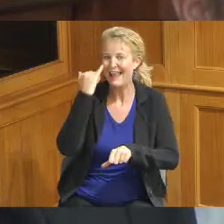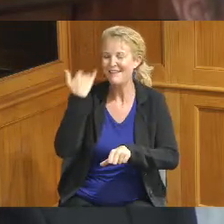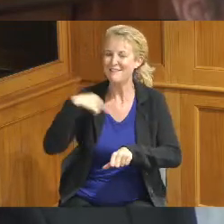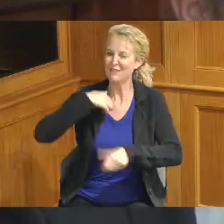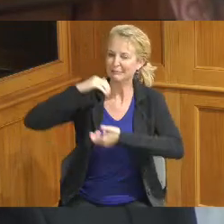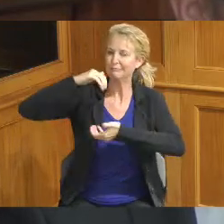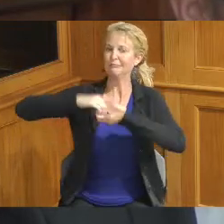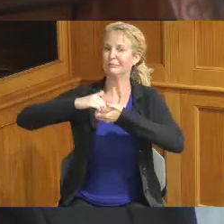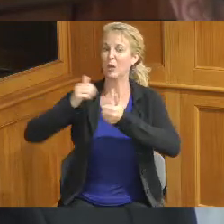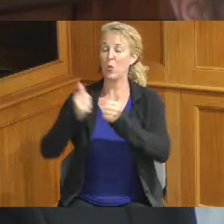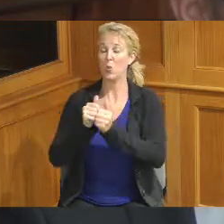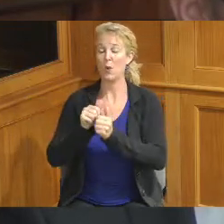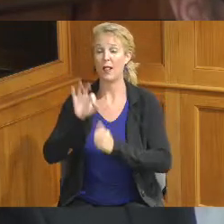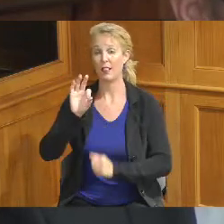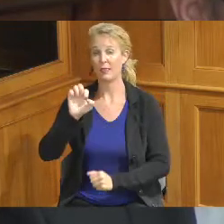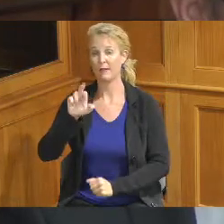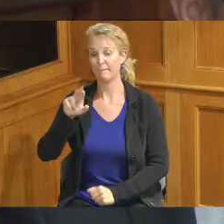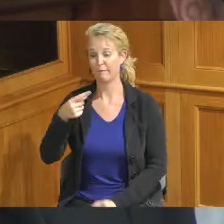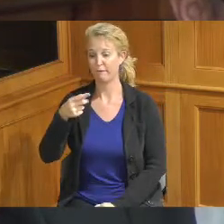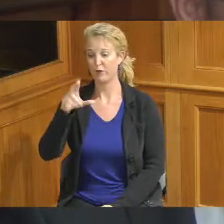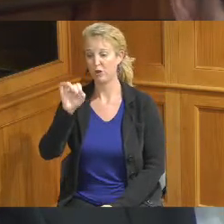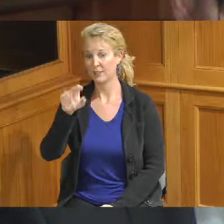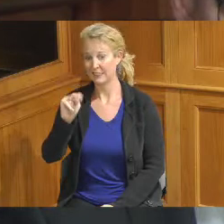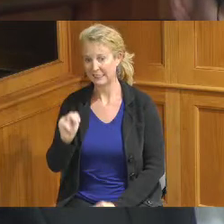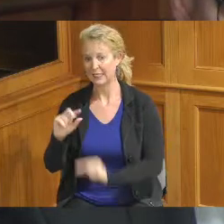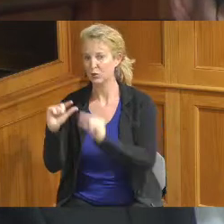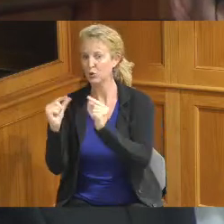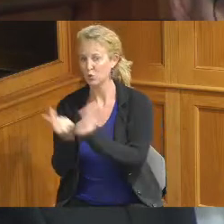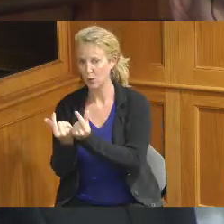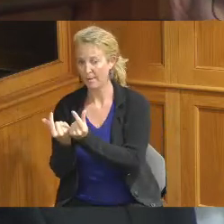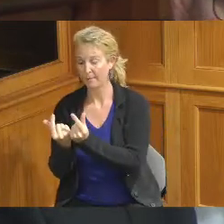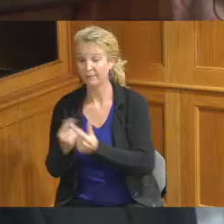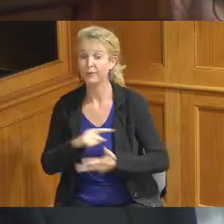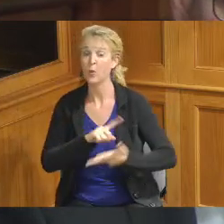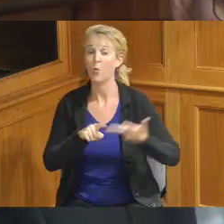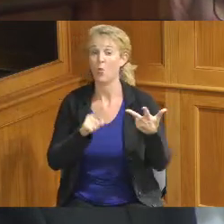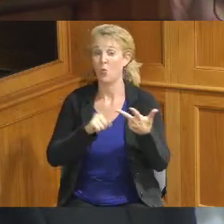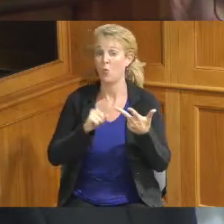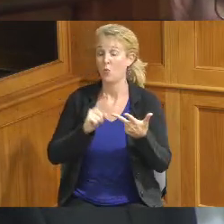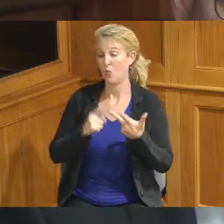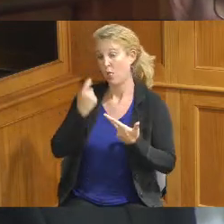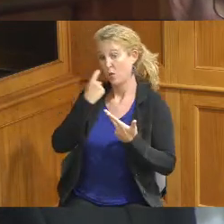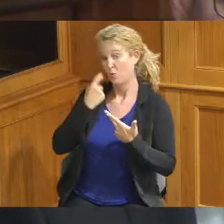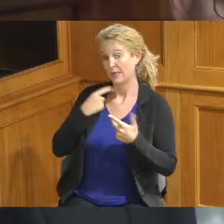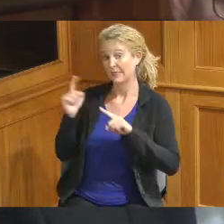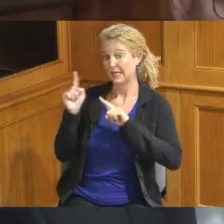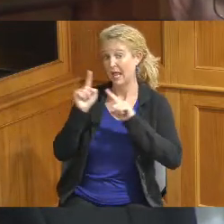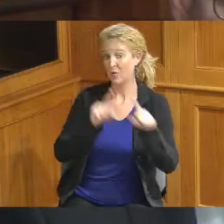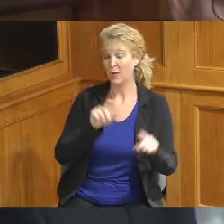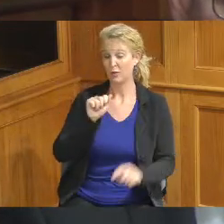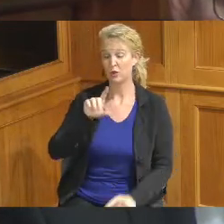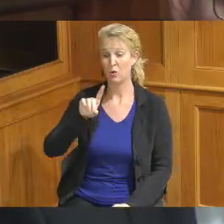the Fergus Ferguson group and then also I went to an event over at Ado congregation up in Amberly